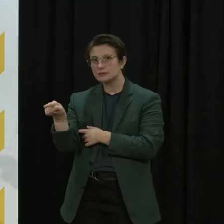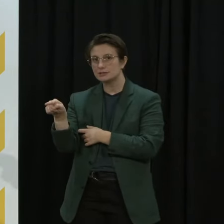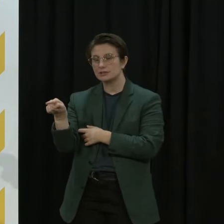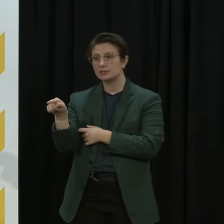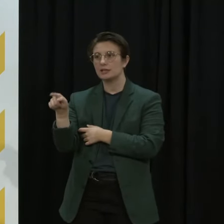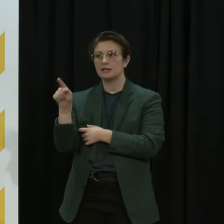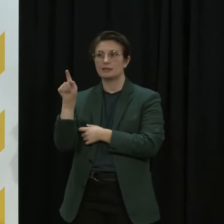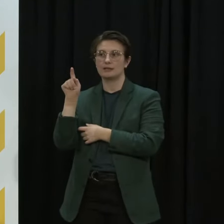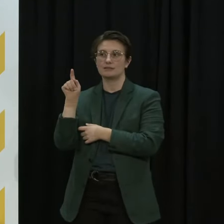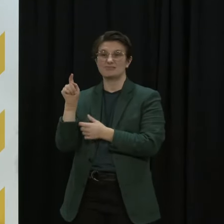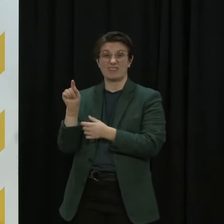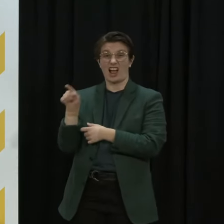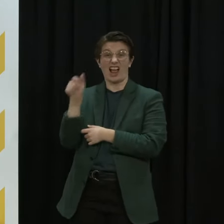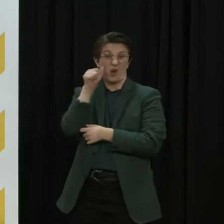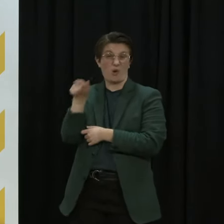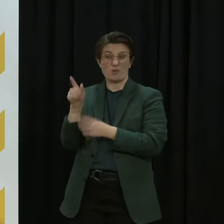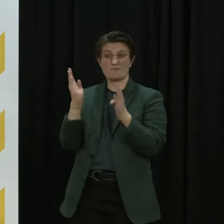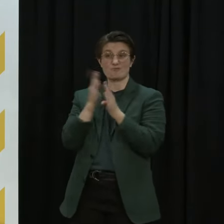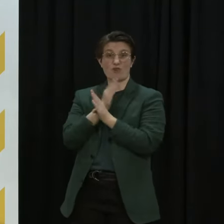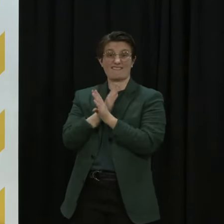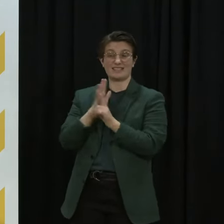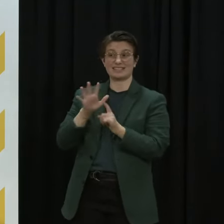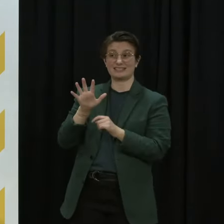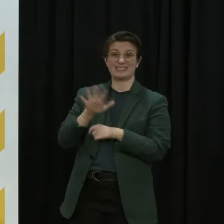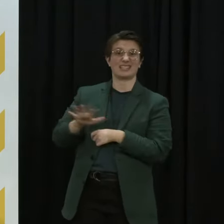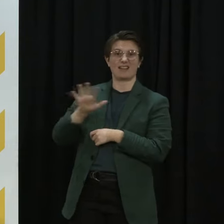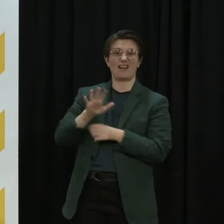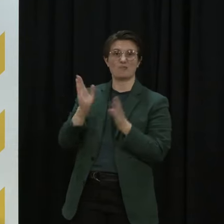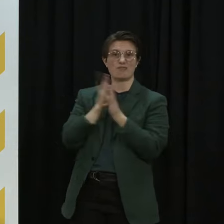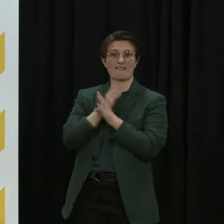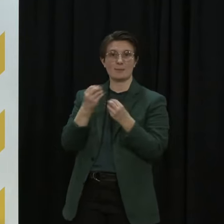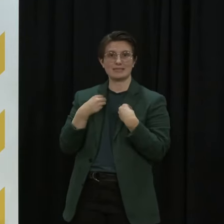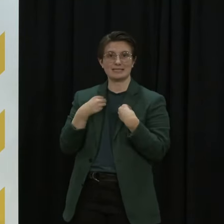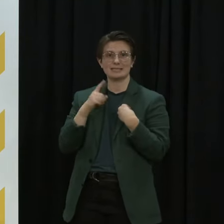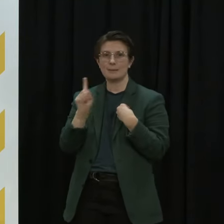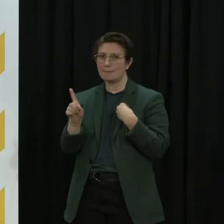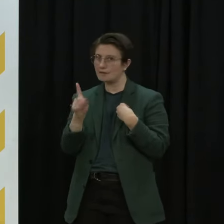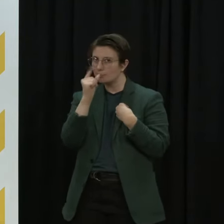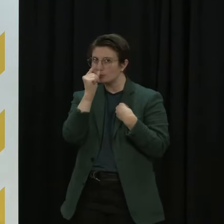vaccinations for teachers but also regularly testing.